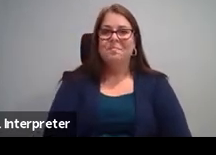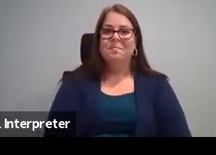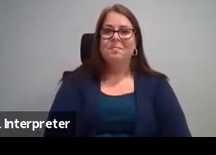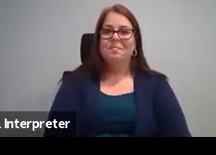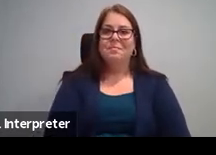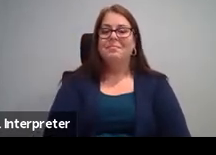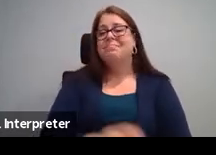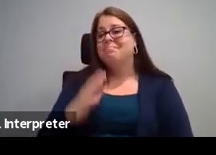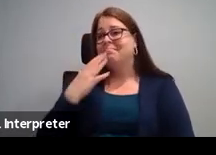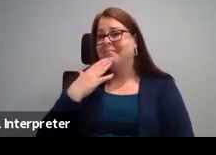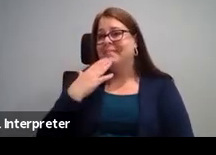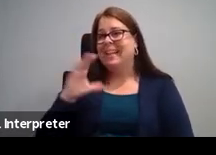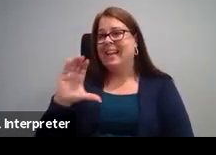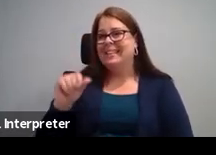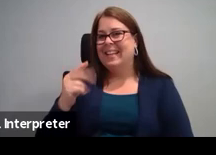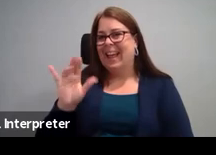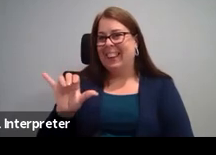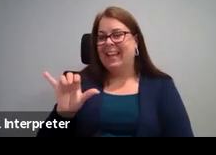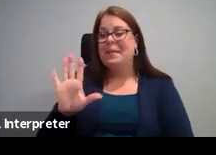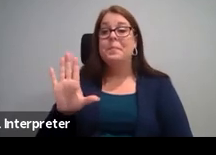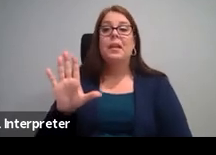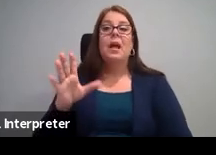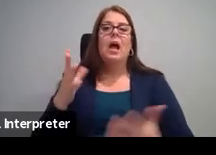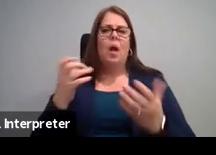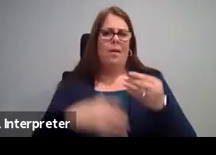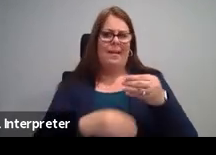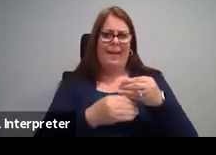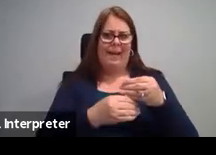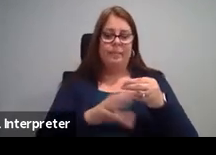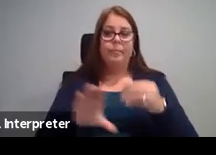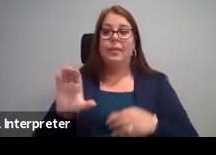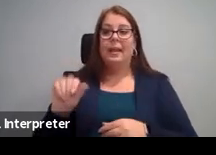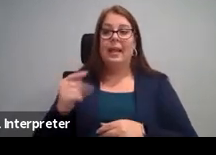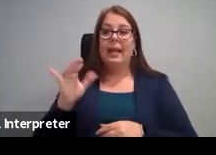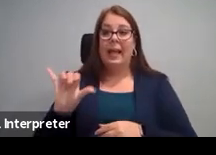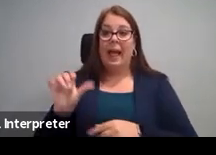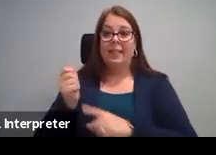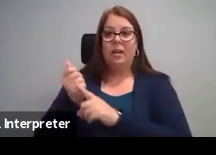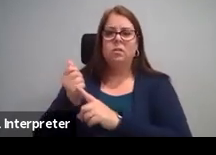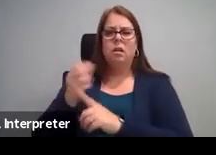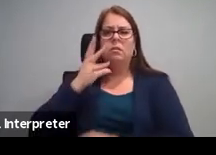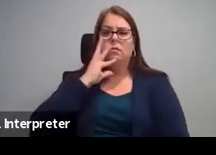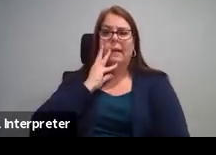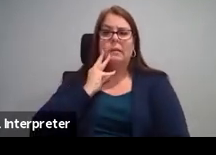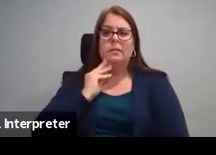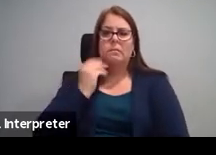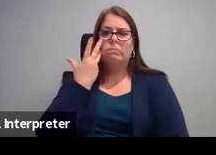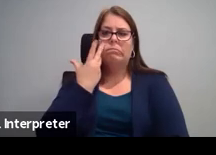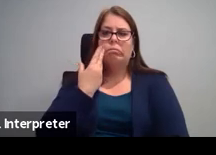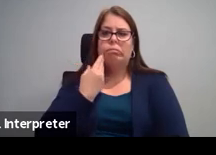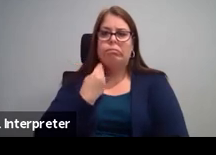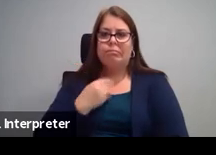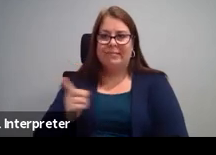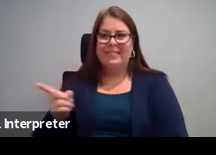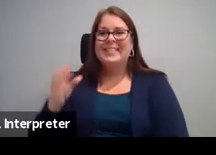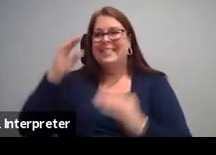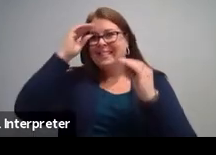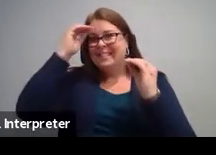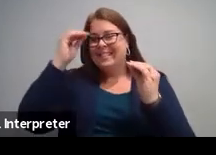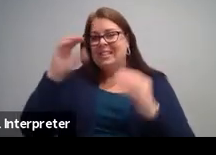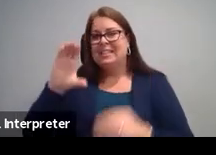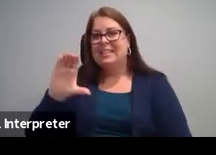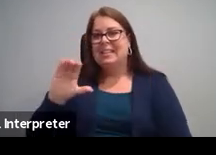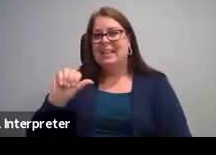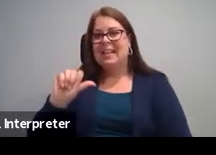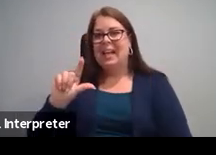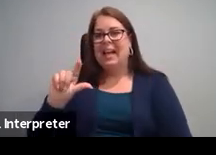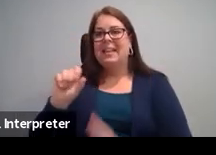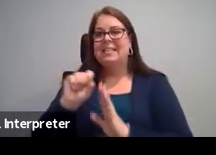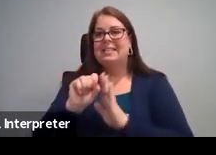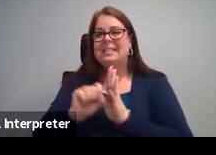Laurie Arnold: Thank you Kathy and I just wanted to add that Kathy has a lot of experience she teaches at Cal State University Channel Islands and works with teachers.